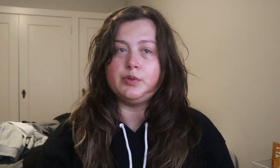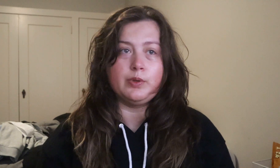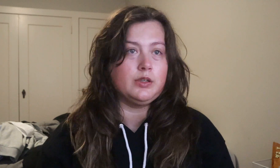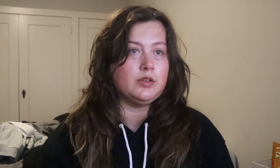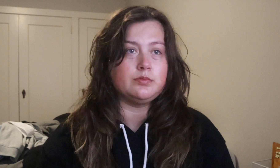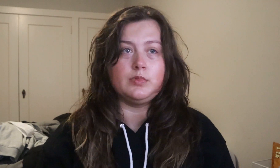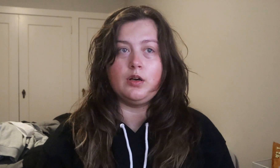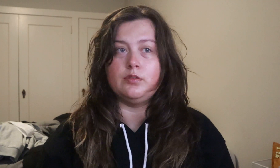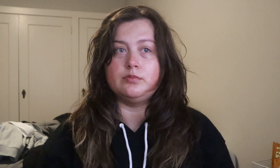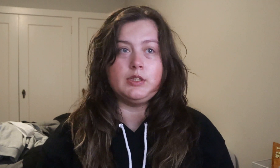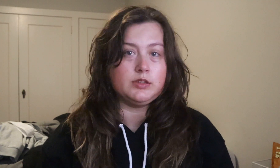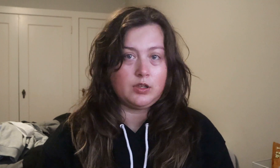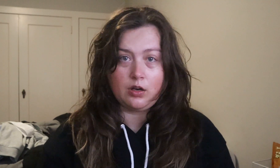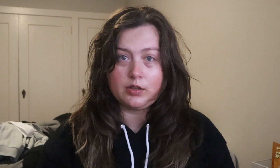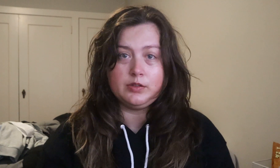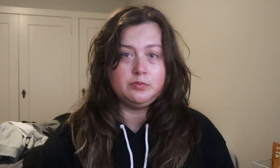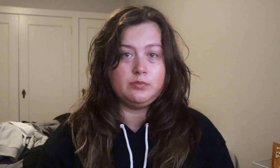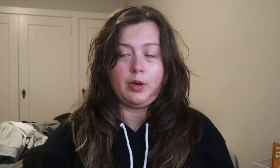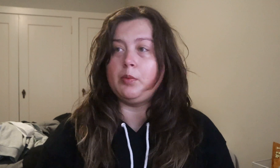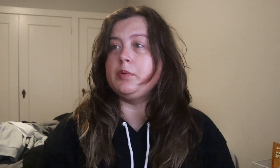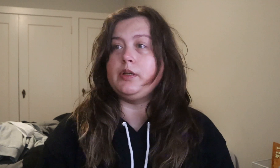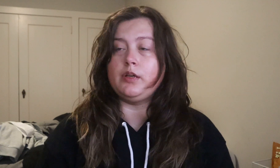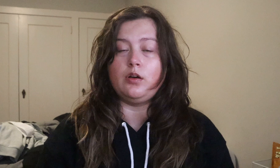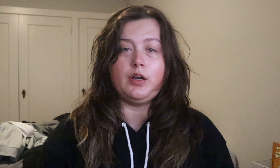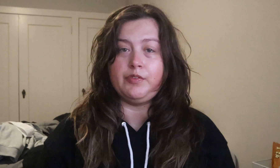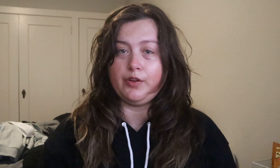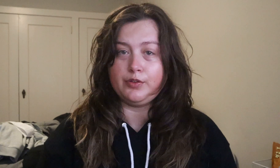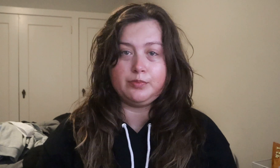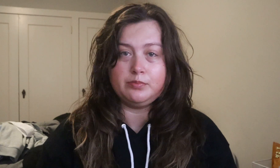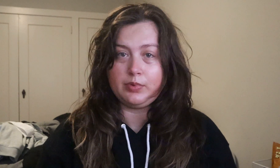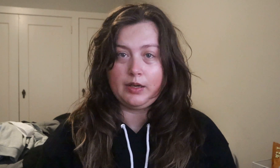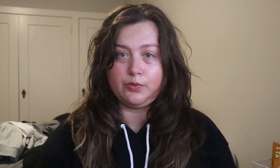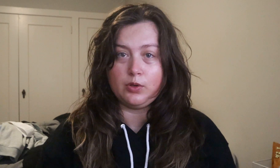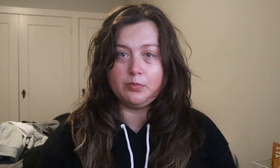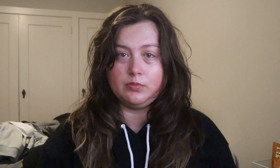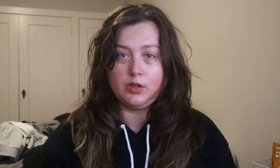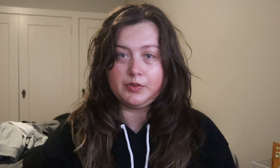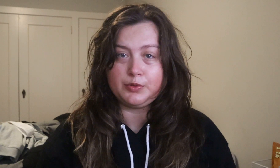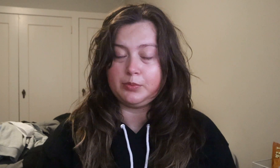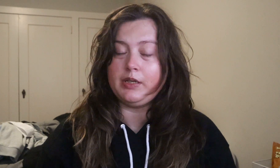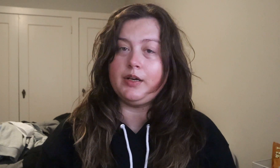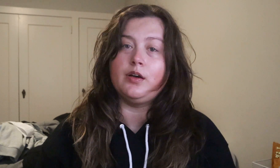Twitter, on TikTok, probably on every other platform of social media